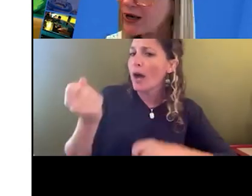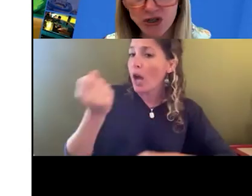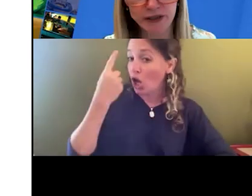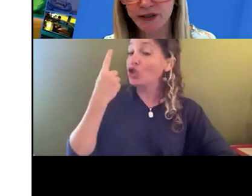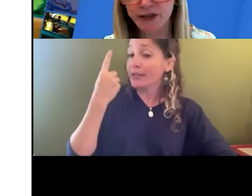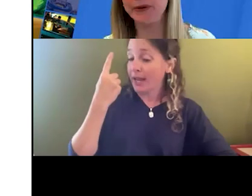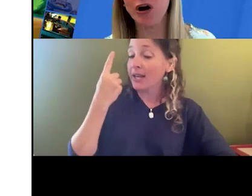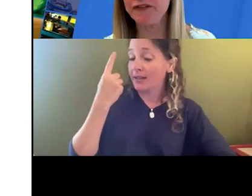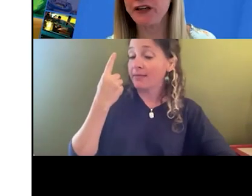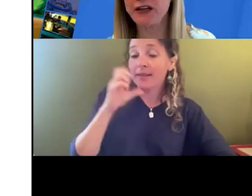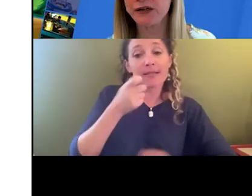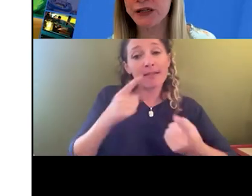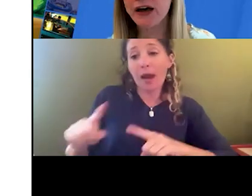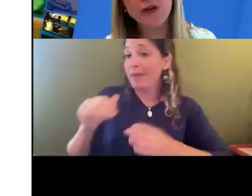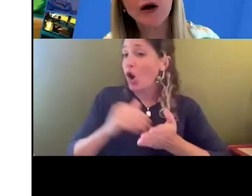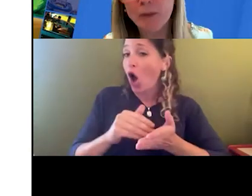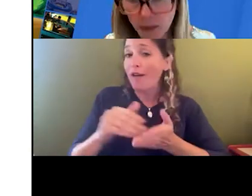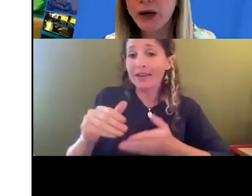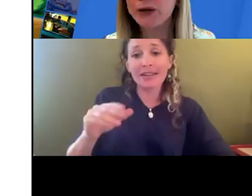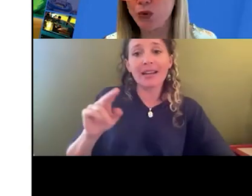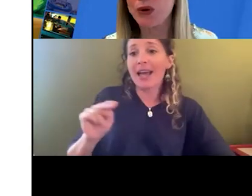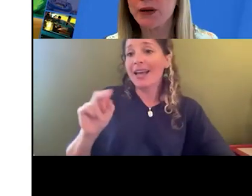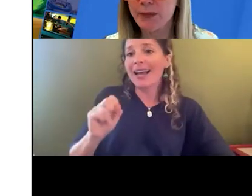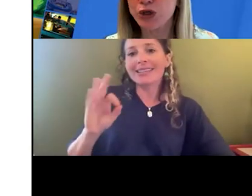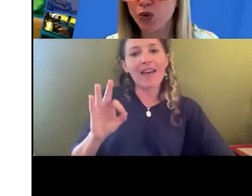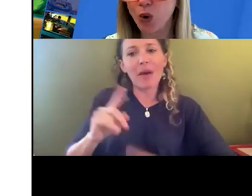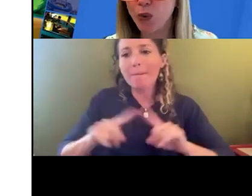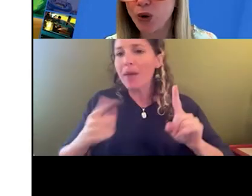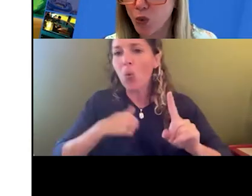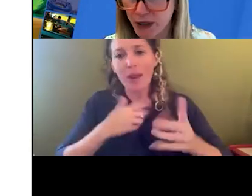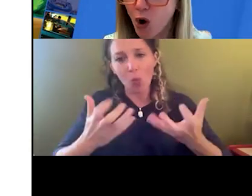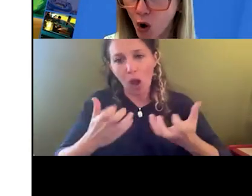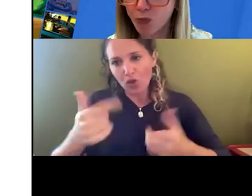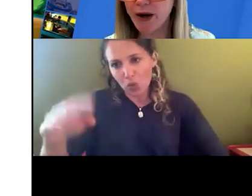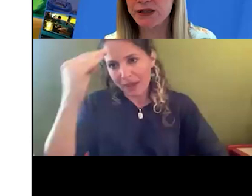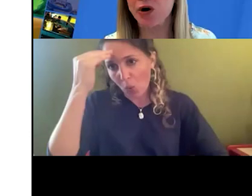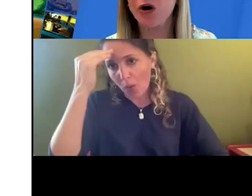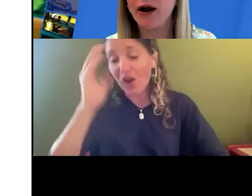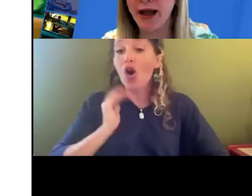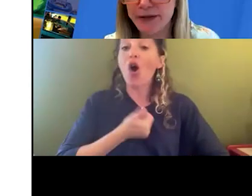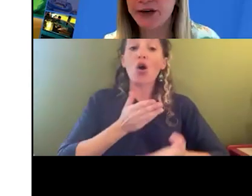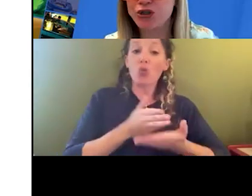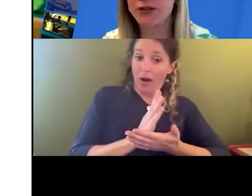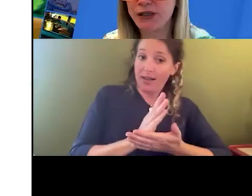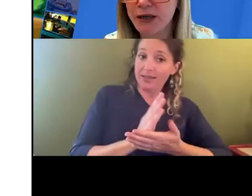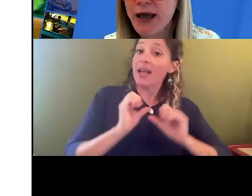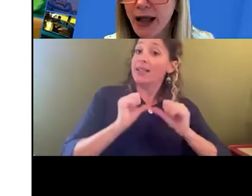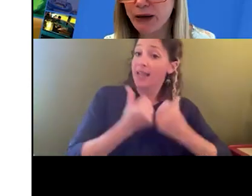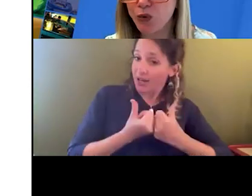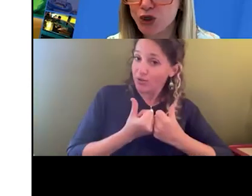Doesn't happen often at NSF, but we want to make you aware what our rights are as an agency and what